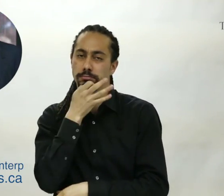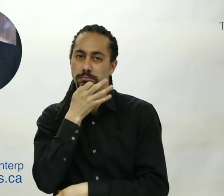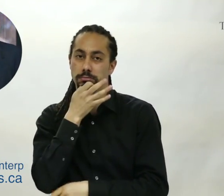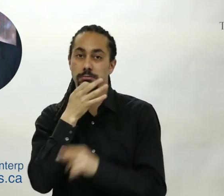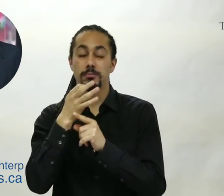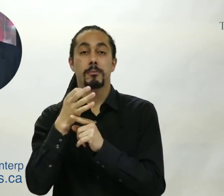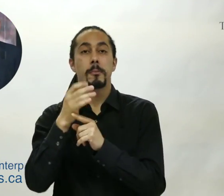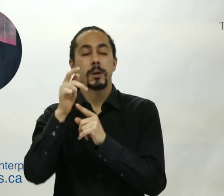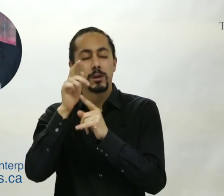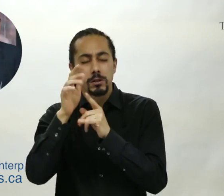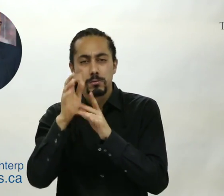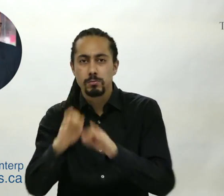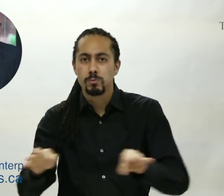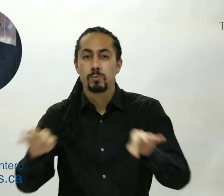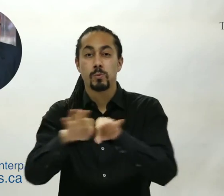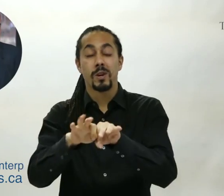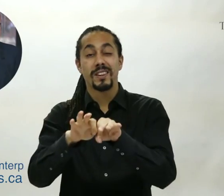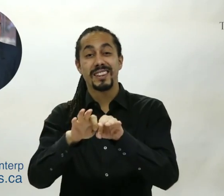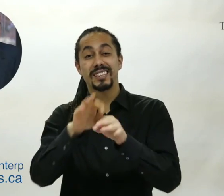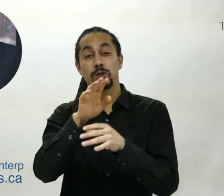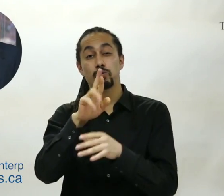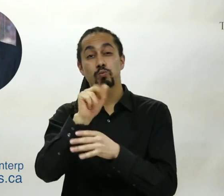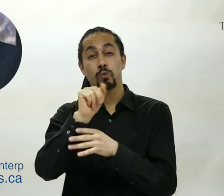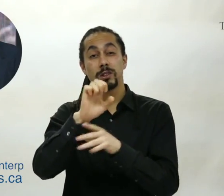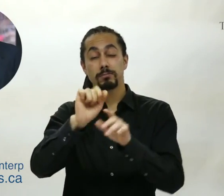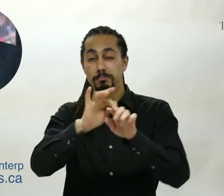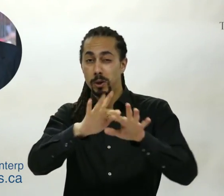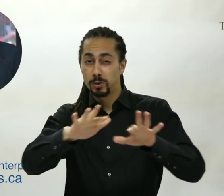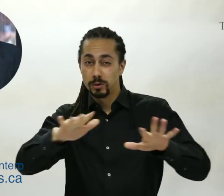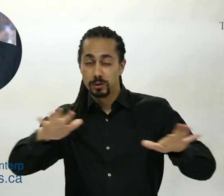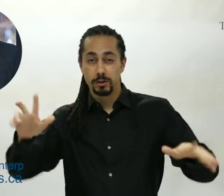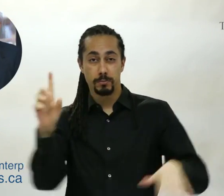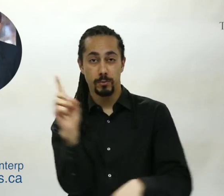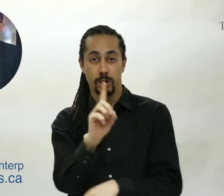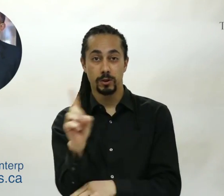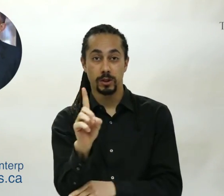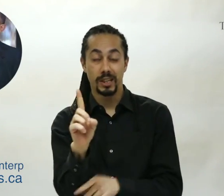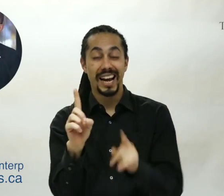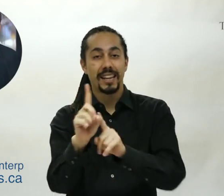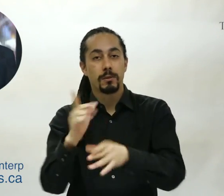,true to his vision of laws that protect minority as well as majority rights,